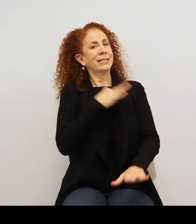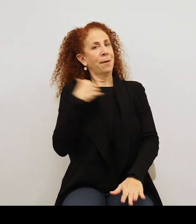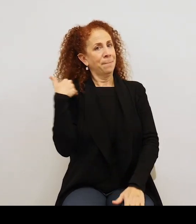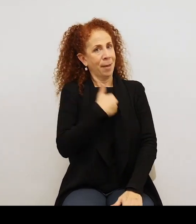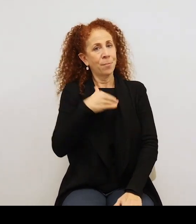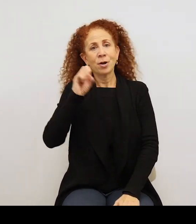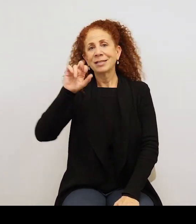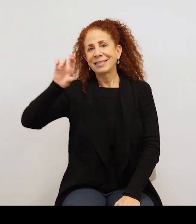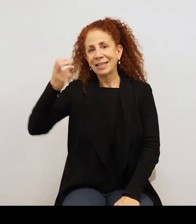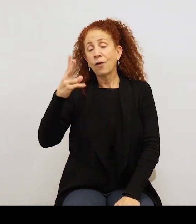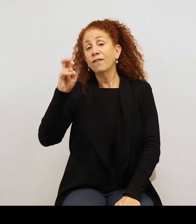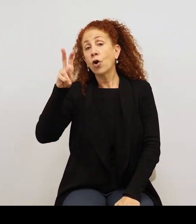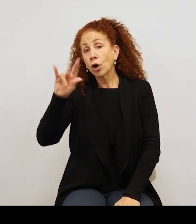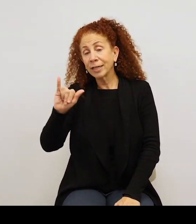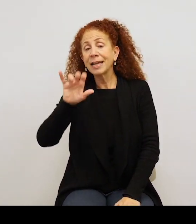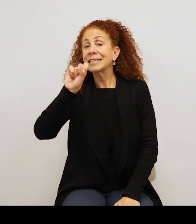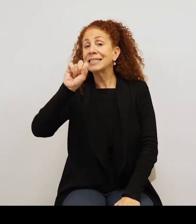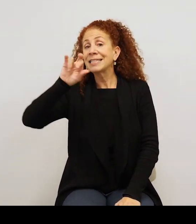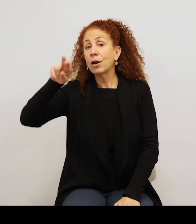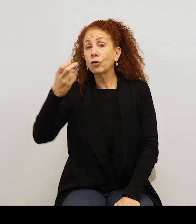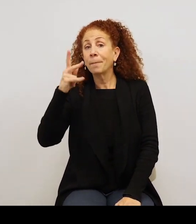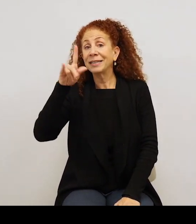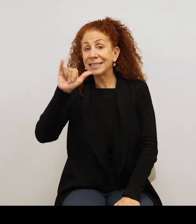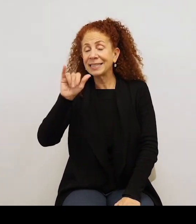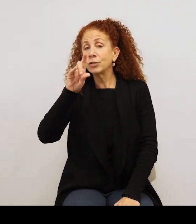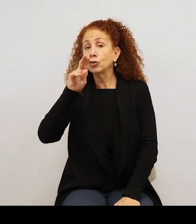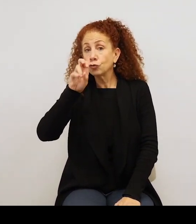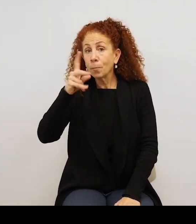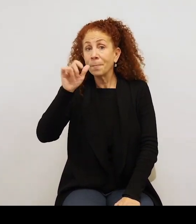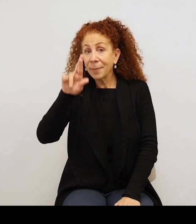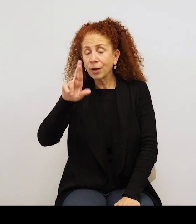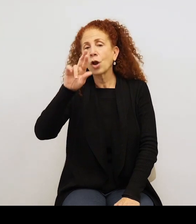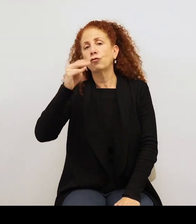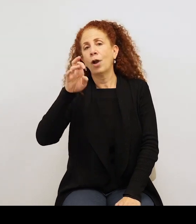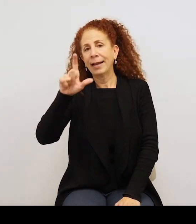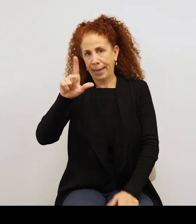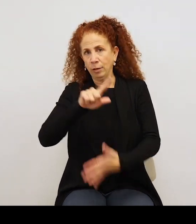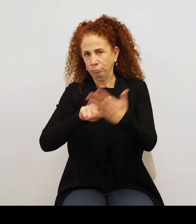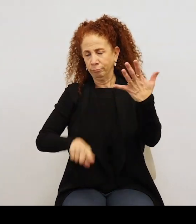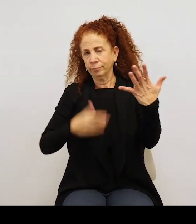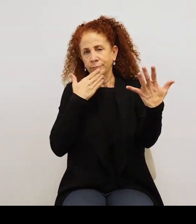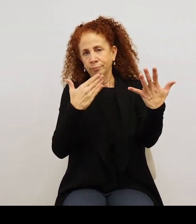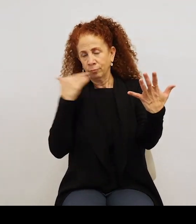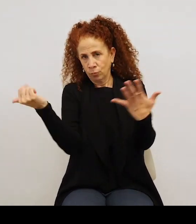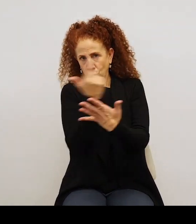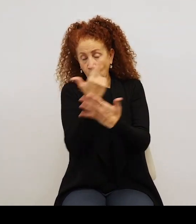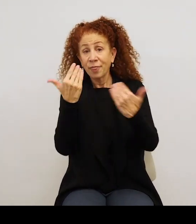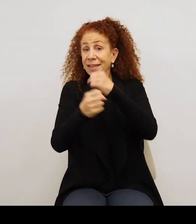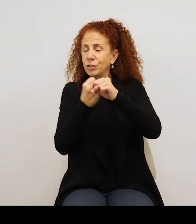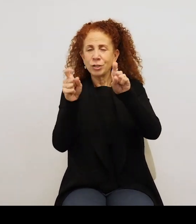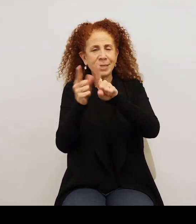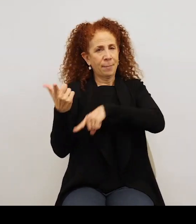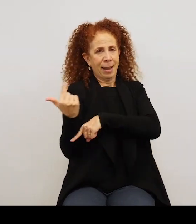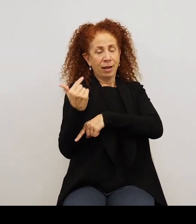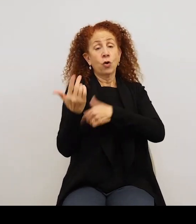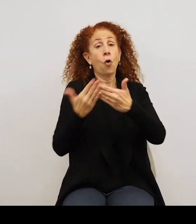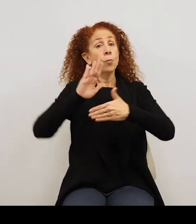Sarah Varney, Sarah Milinski, Drew Baker, and Raquel Fleskes. This year, as last, almost all of our events